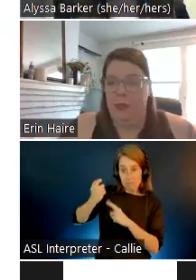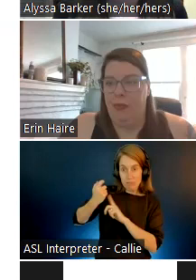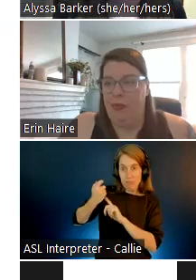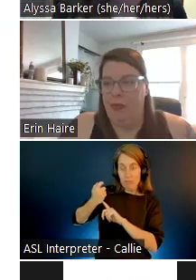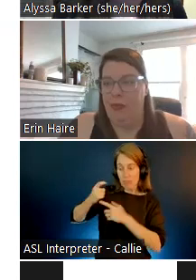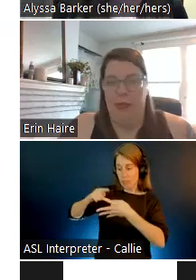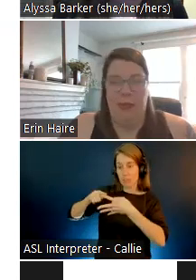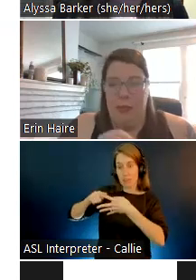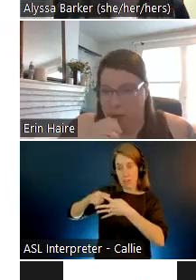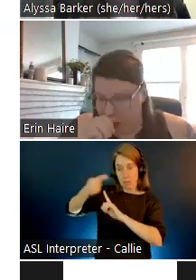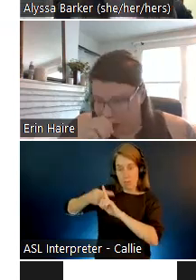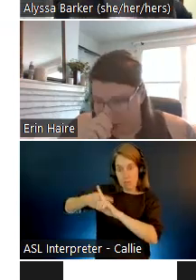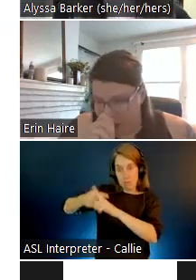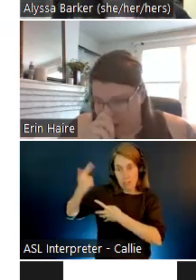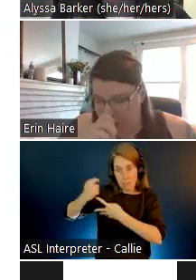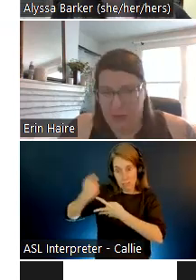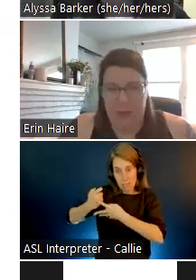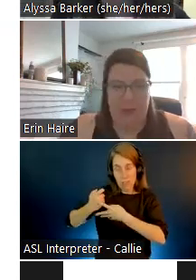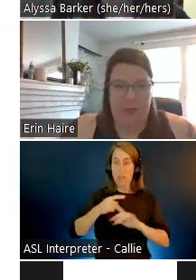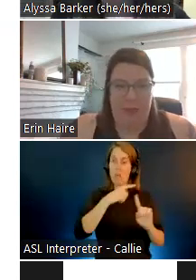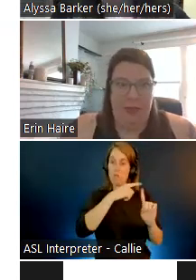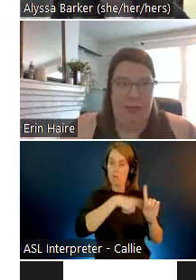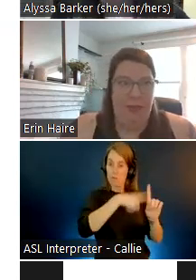what do you guys think accommodation or modification